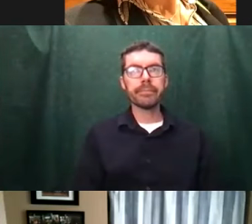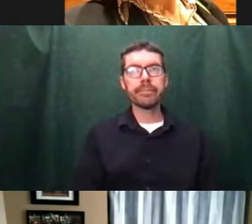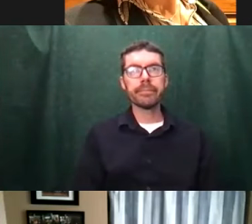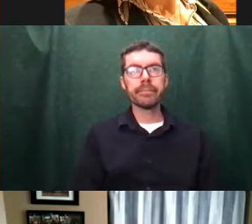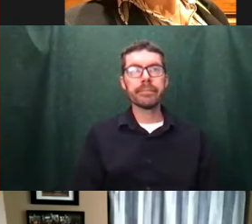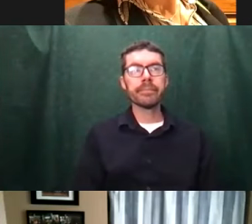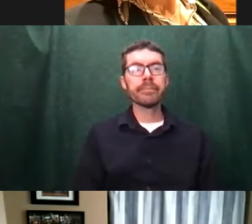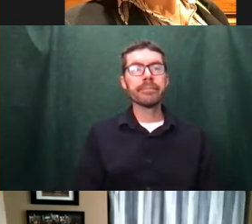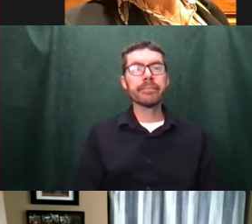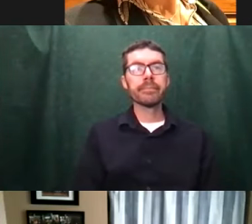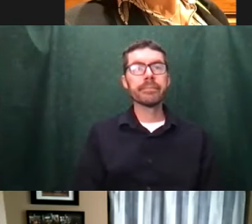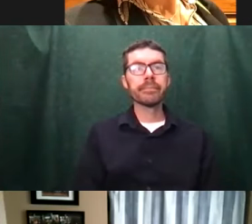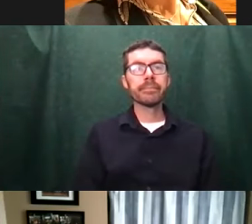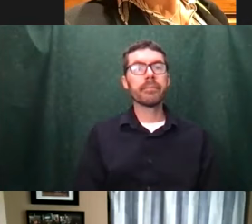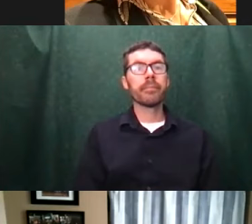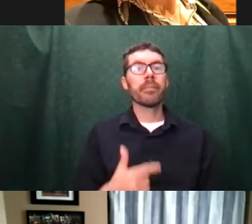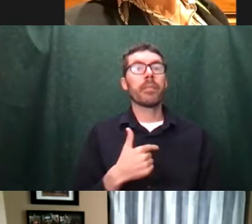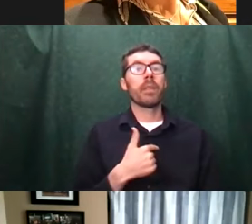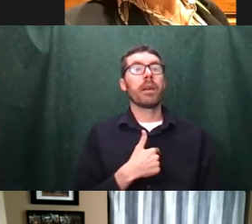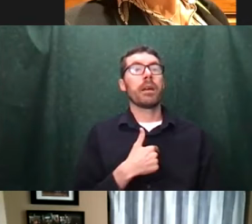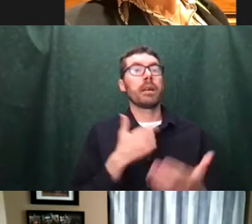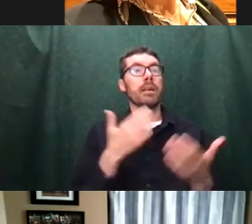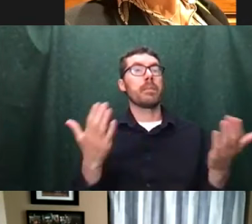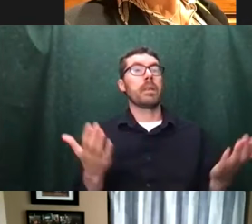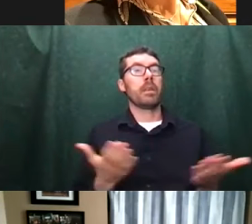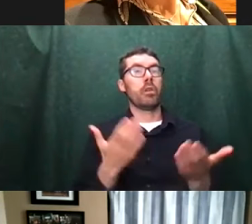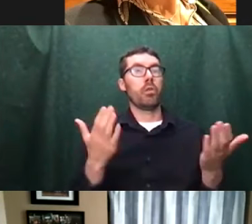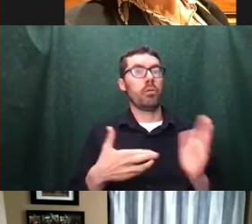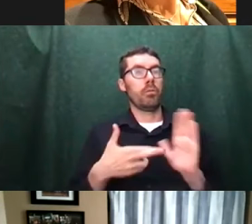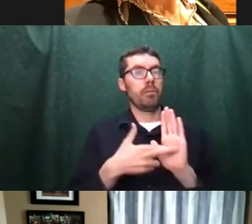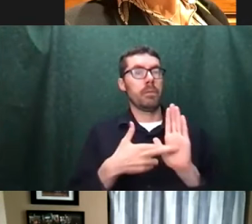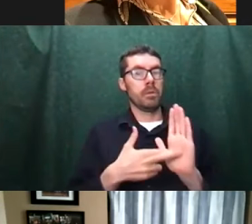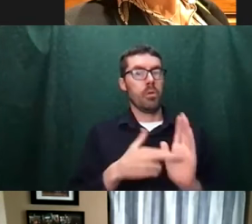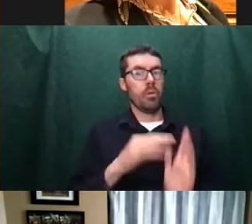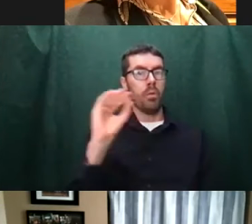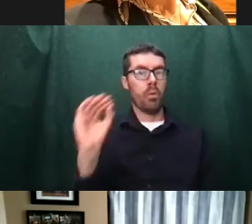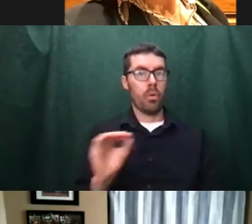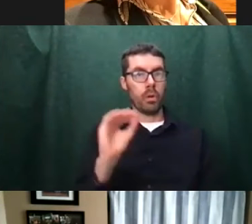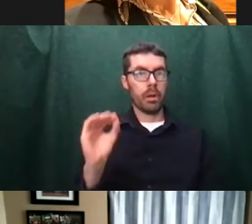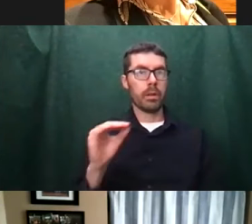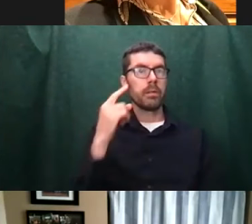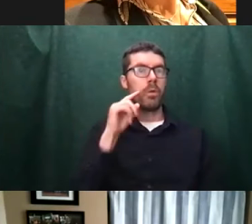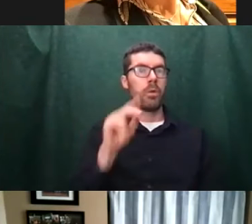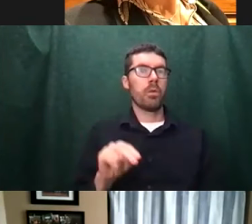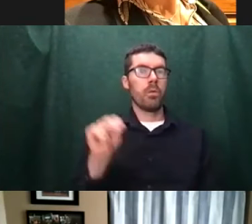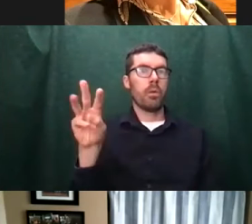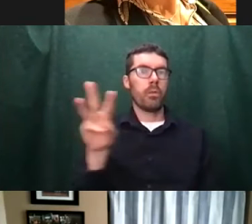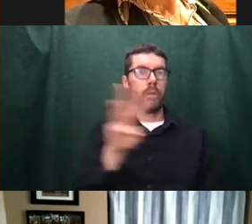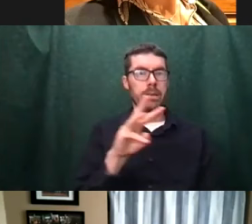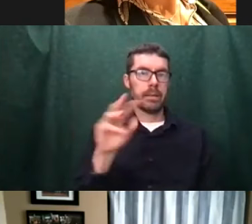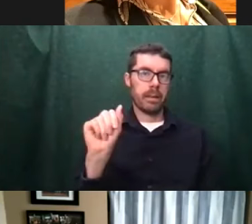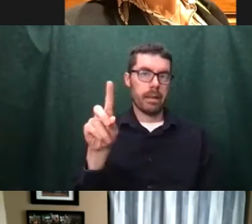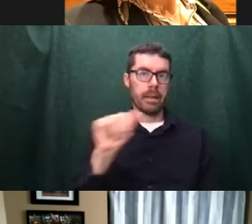am here as, uh, the Oregon representative of the Northwester ADA Center located in Mount